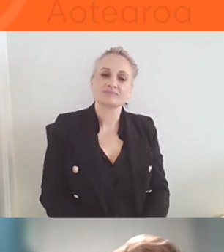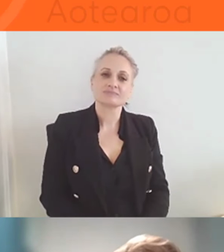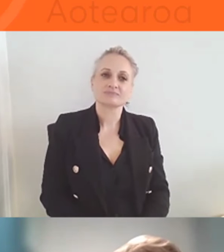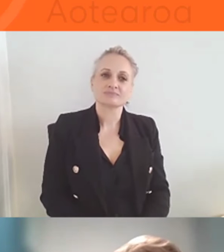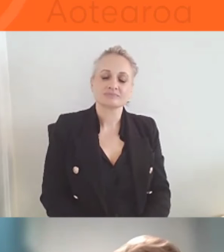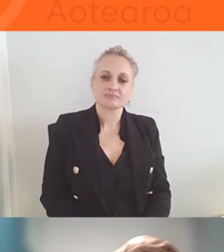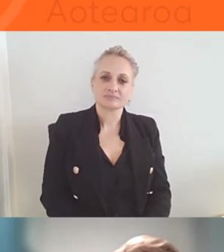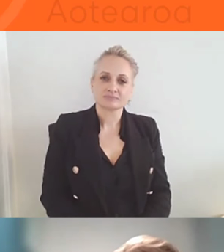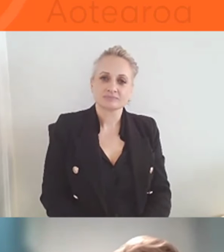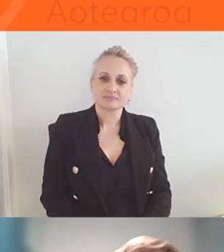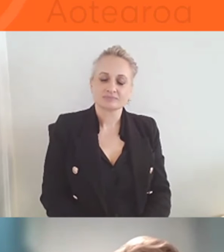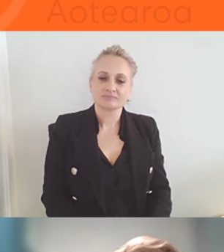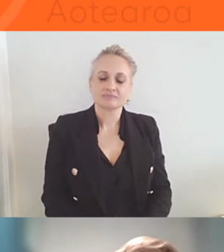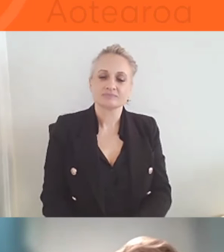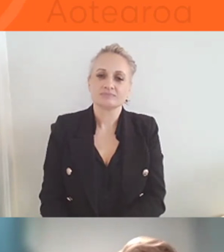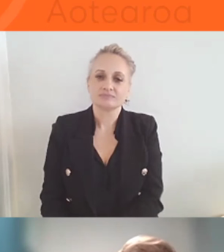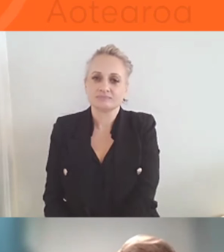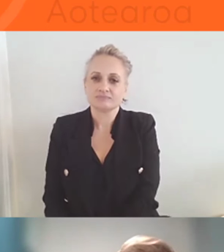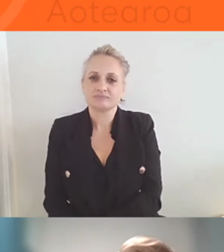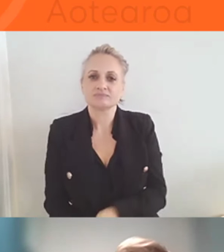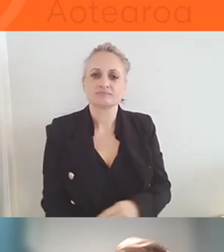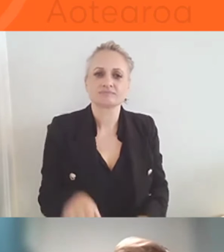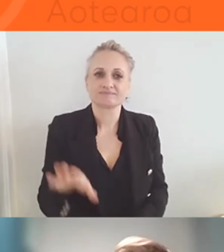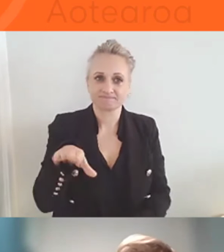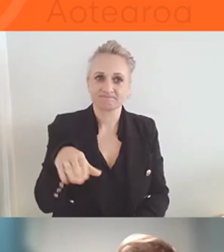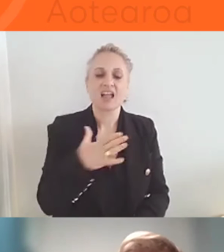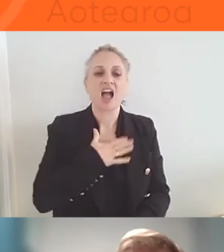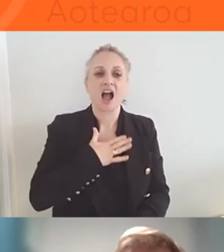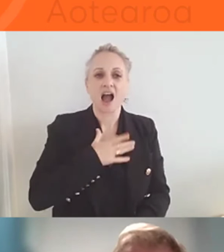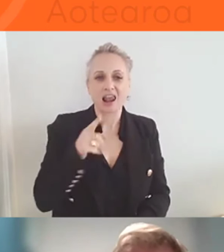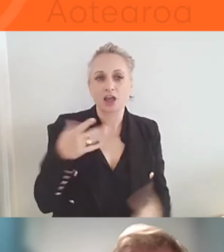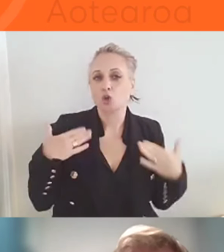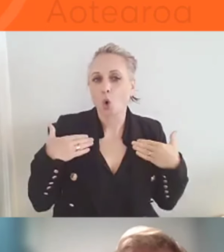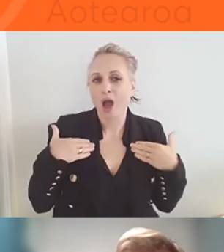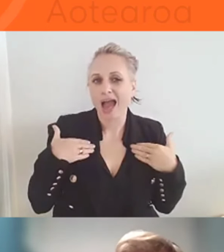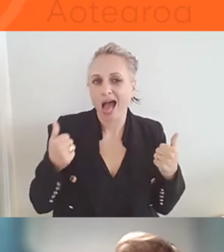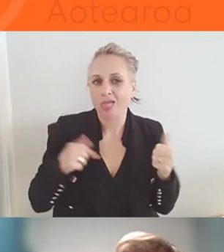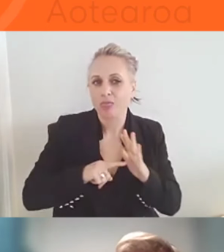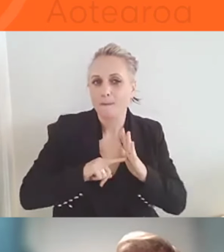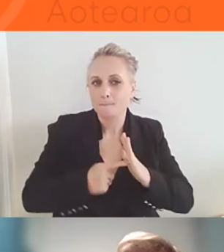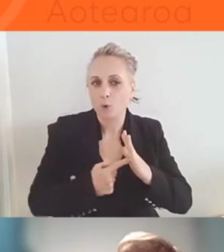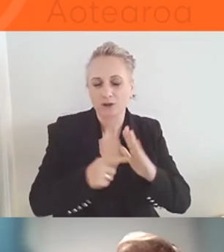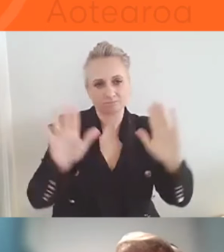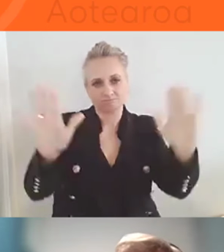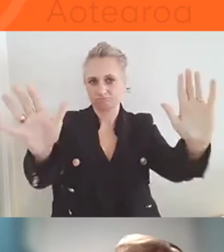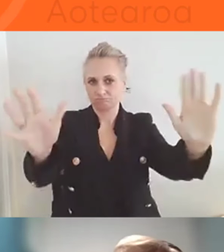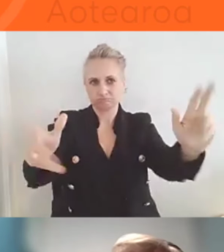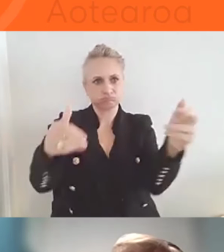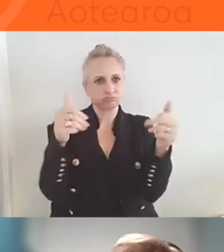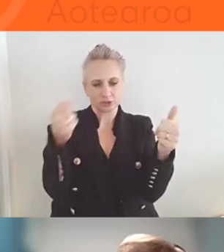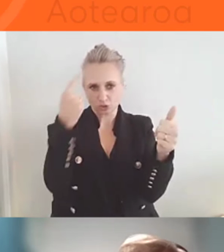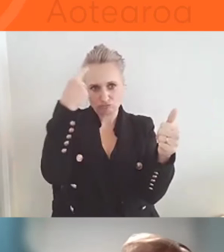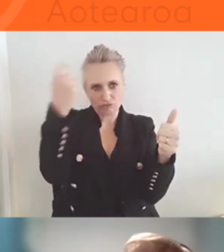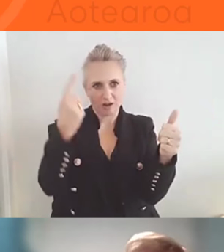is a really, really good one. Because I mean the best way to guarantee